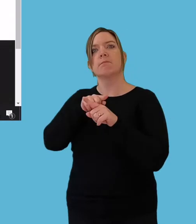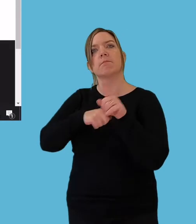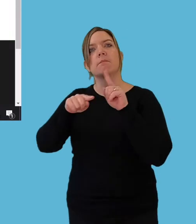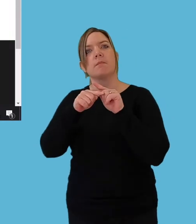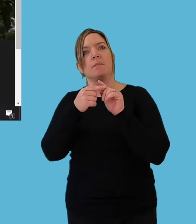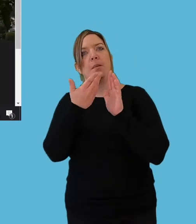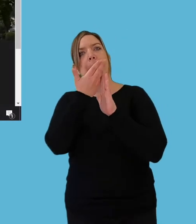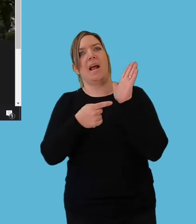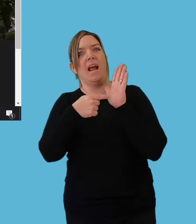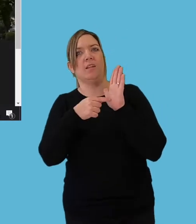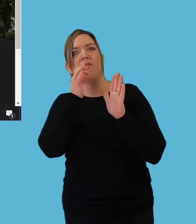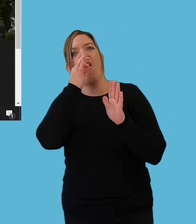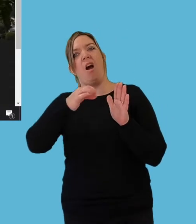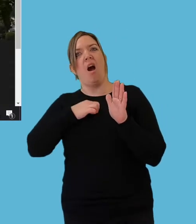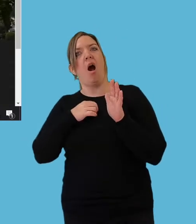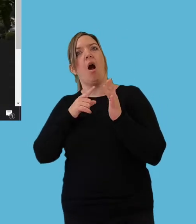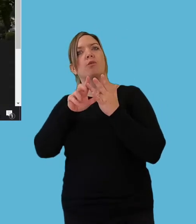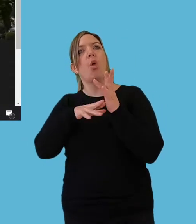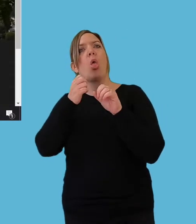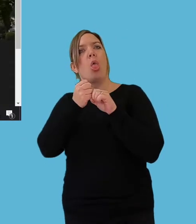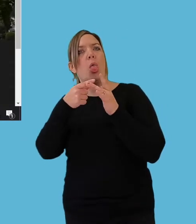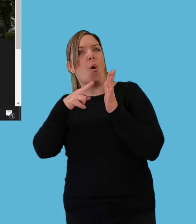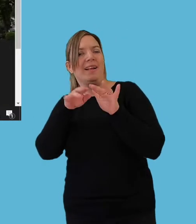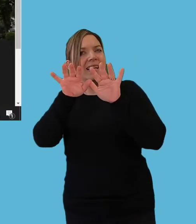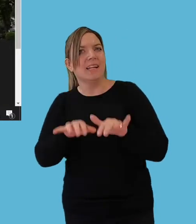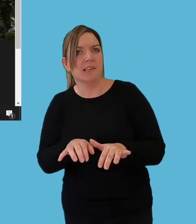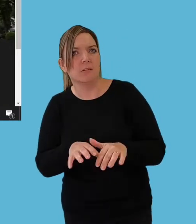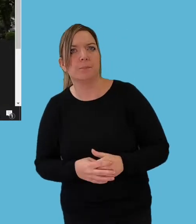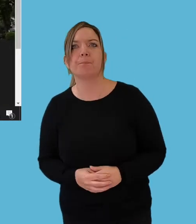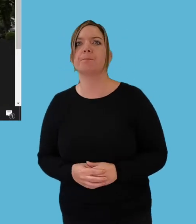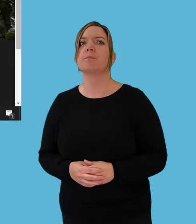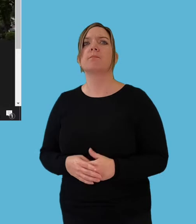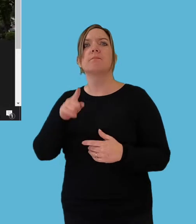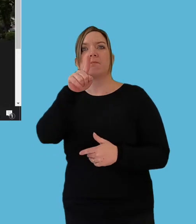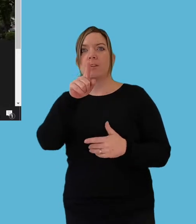which will ask me to log in. So, as you're not a Birkbeck student, you won't have a log in